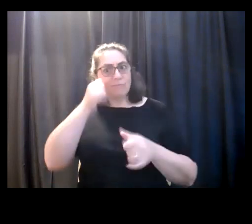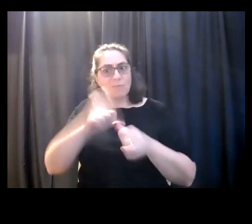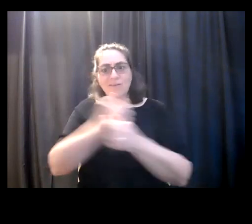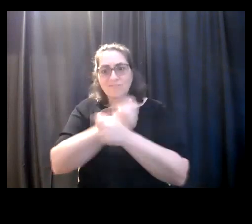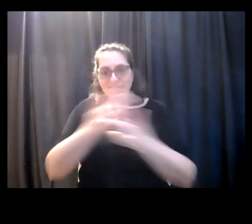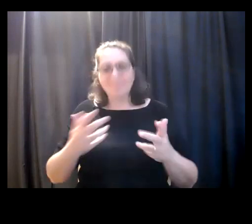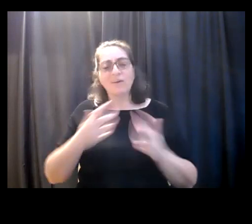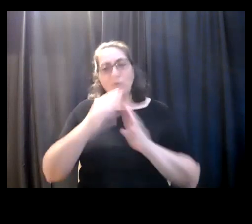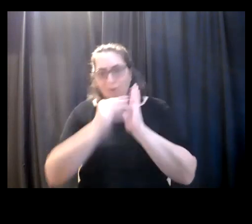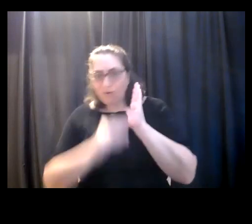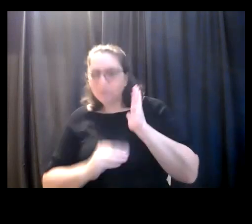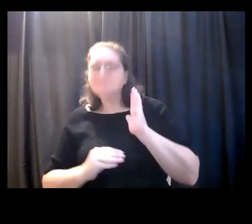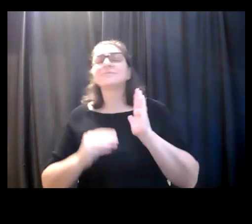please have the poll? >>